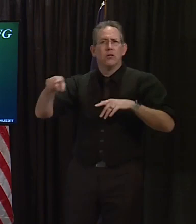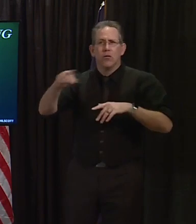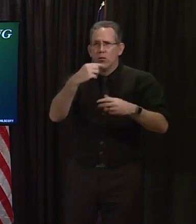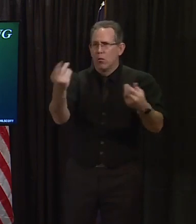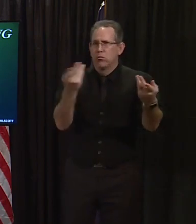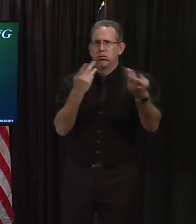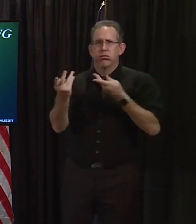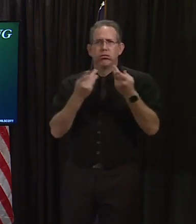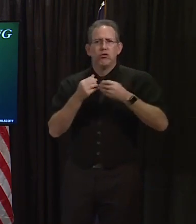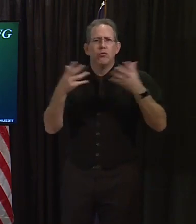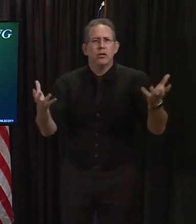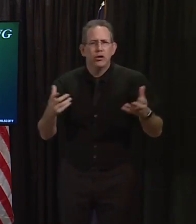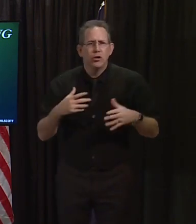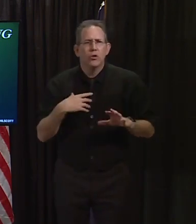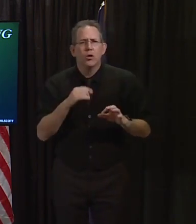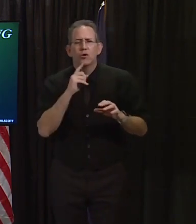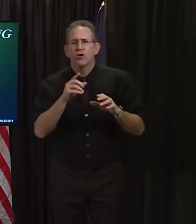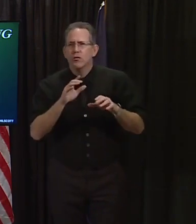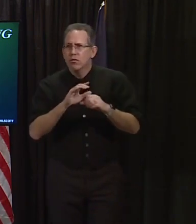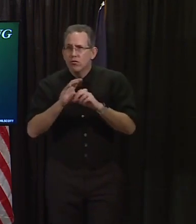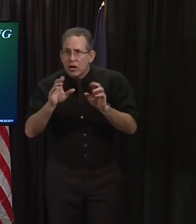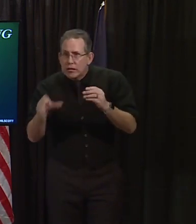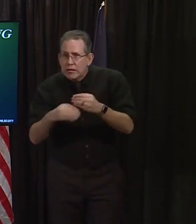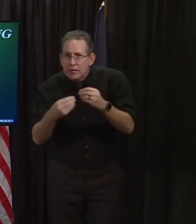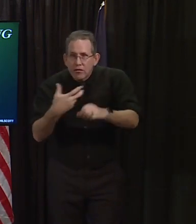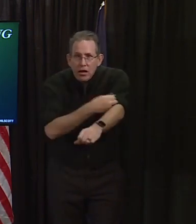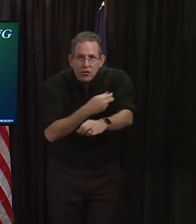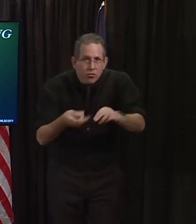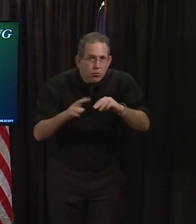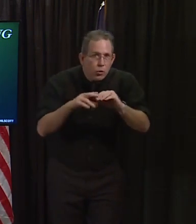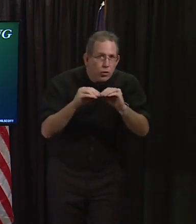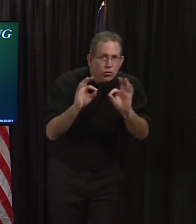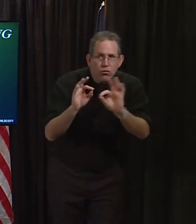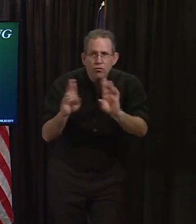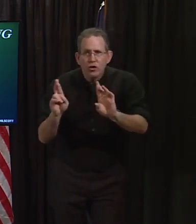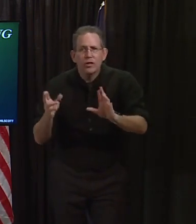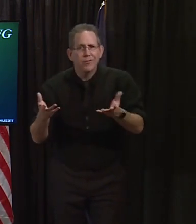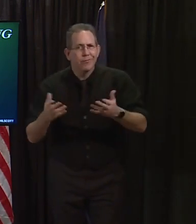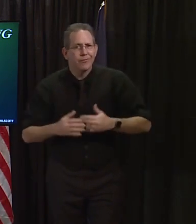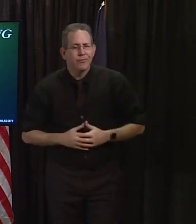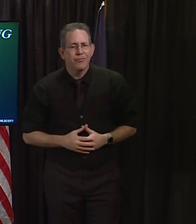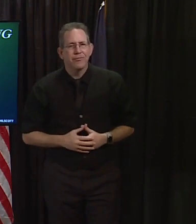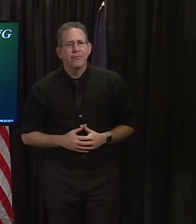Finally, following the information you just heard on the impact of COVID-19 in